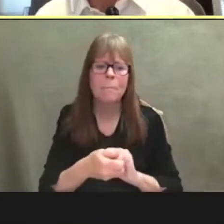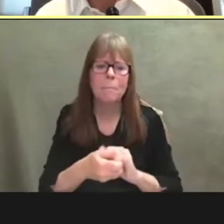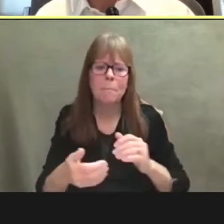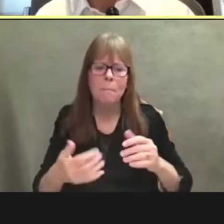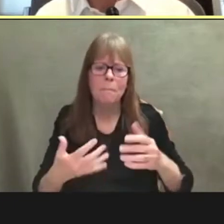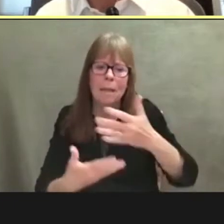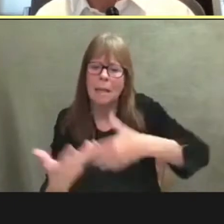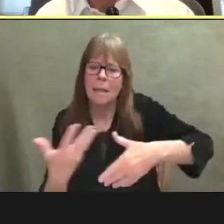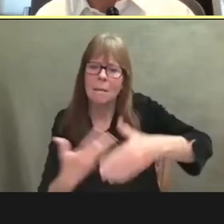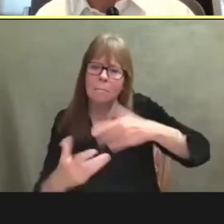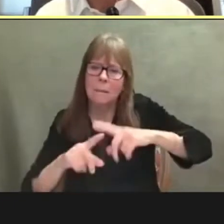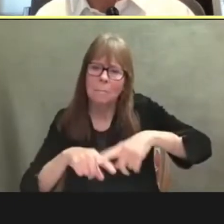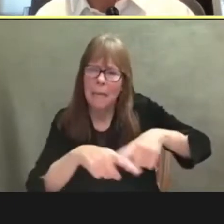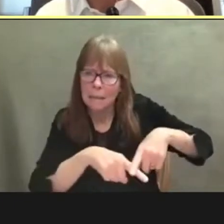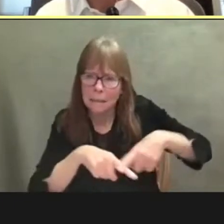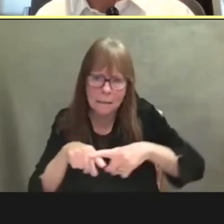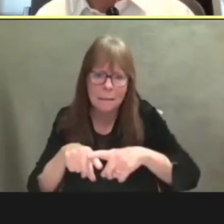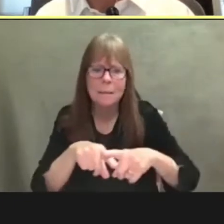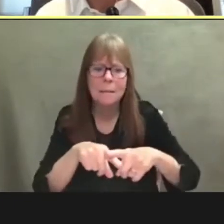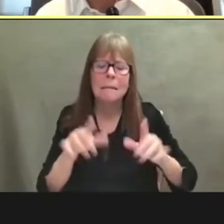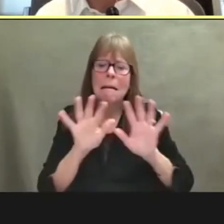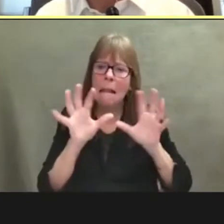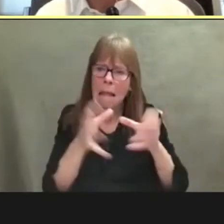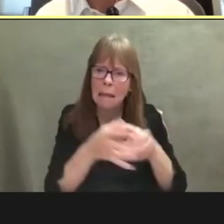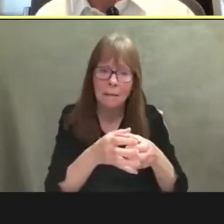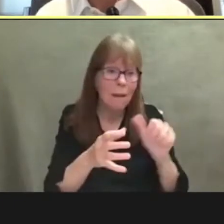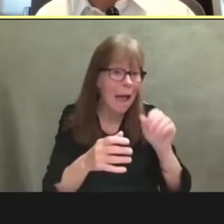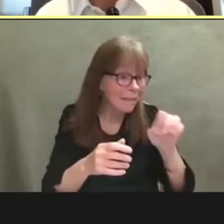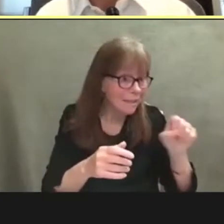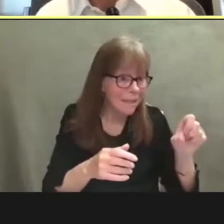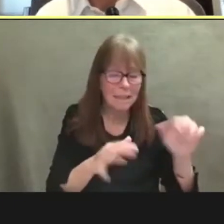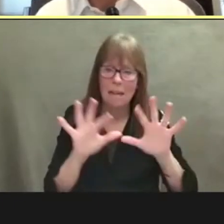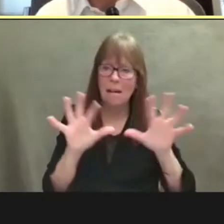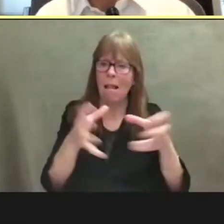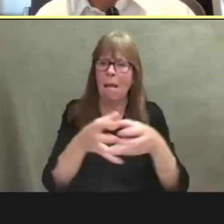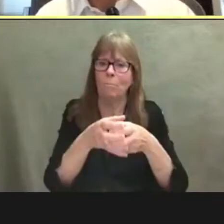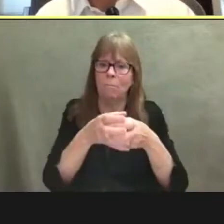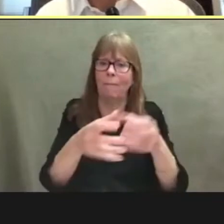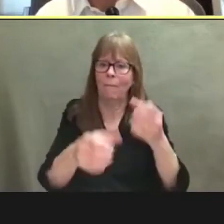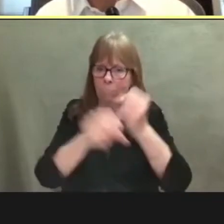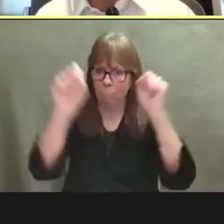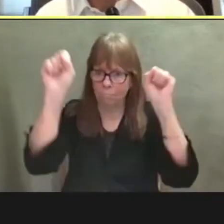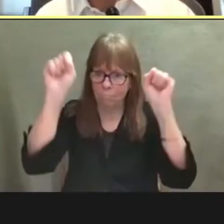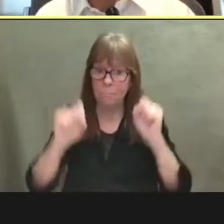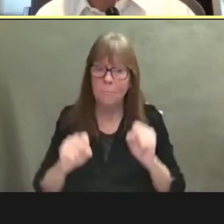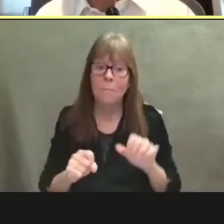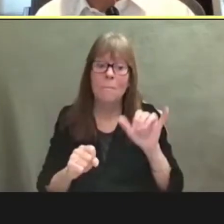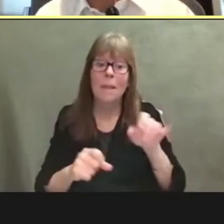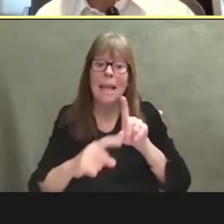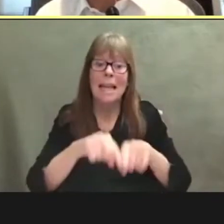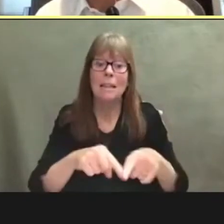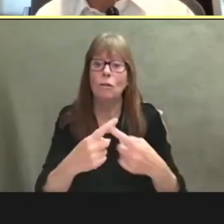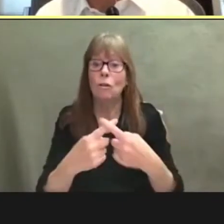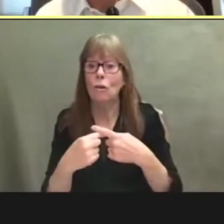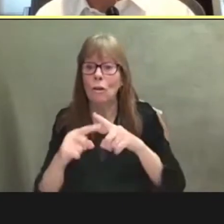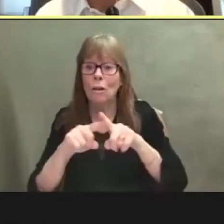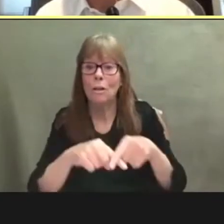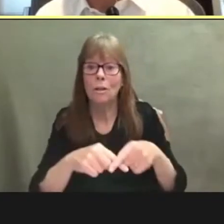collective access and collective liberation. And this idea of interdependence really resonated with me today.